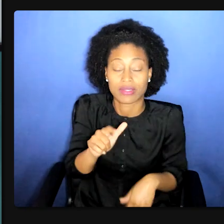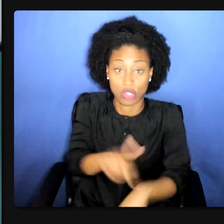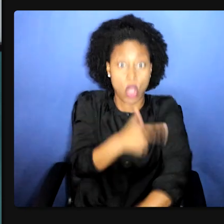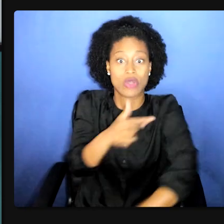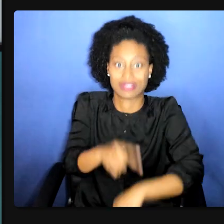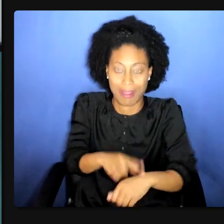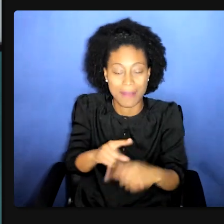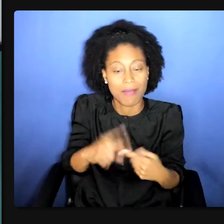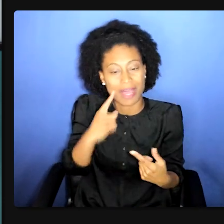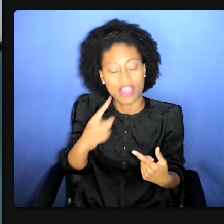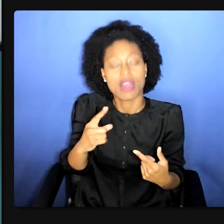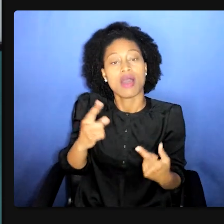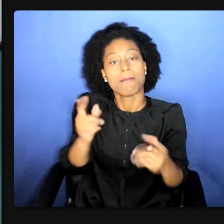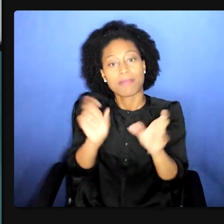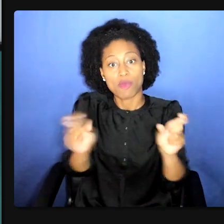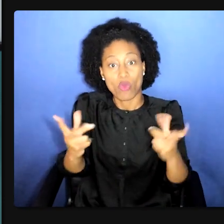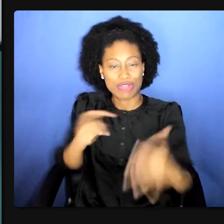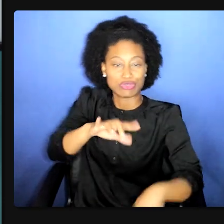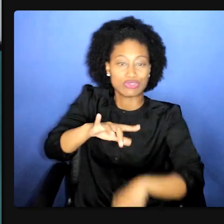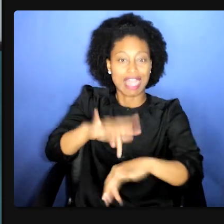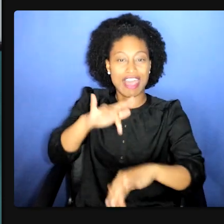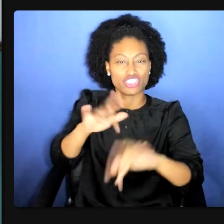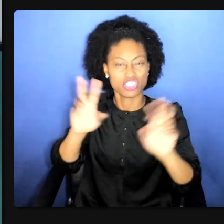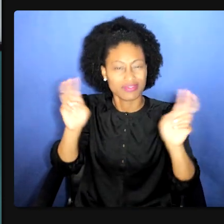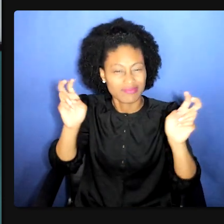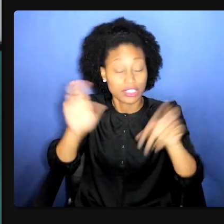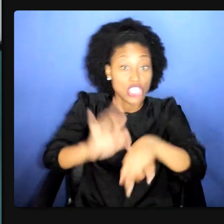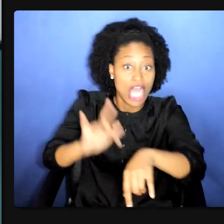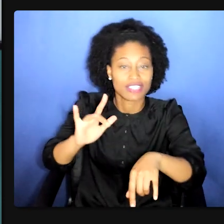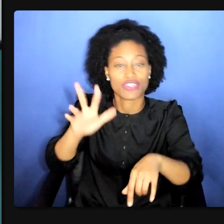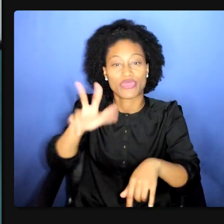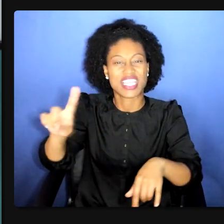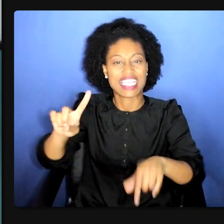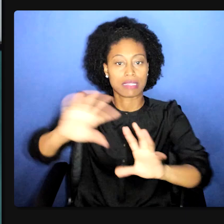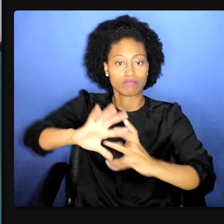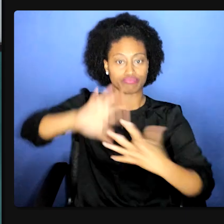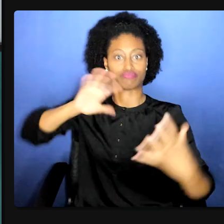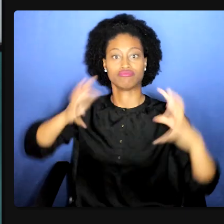touch the 3d world because people are building these great experiences that need user interfaces